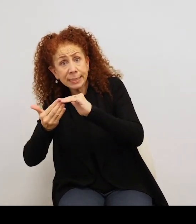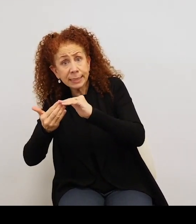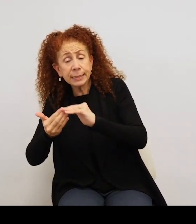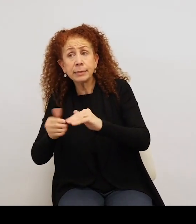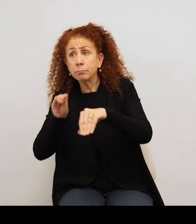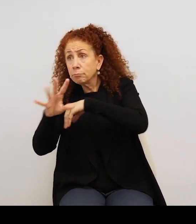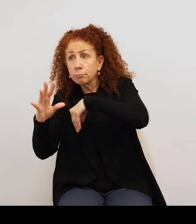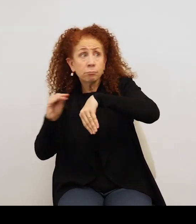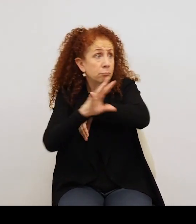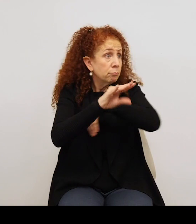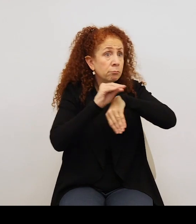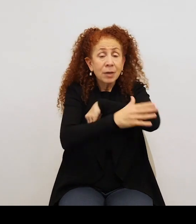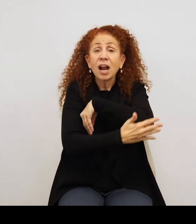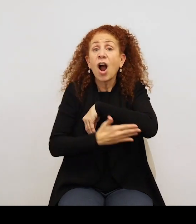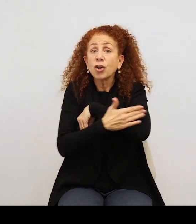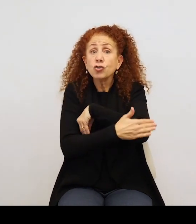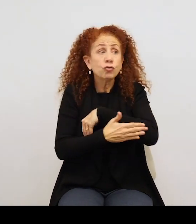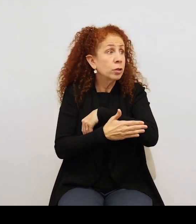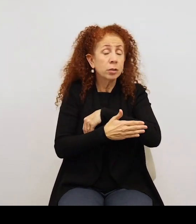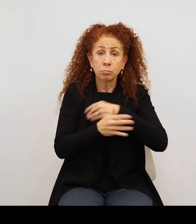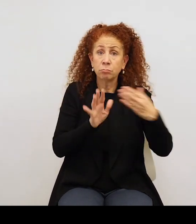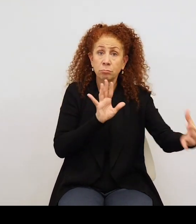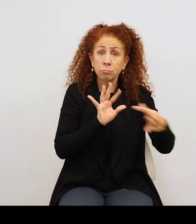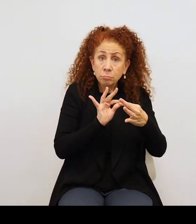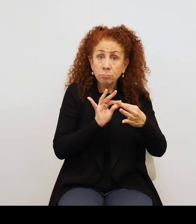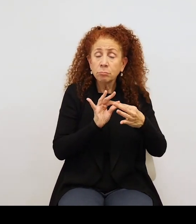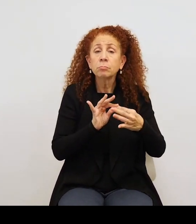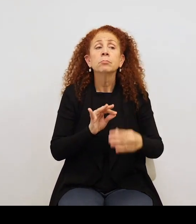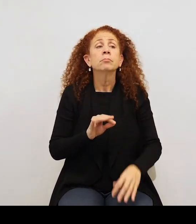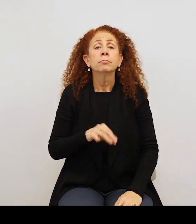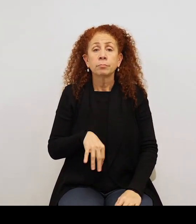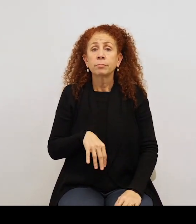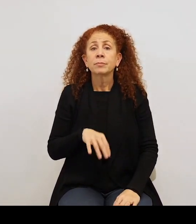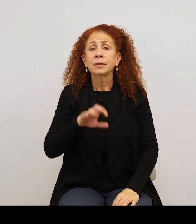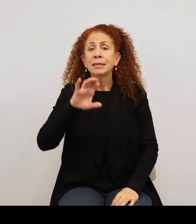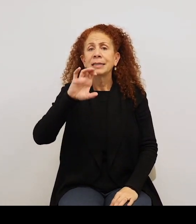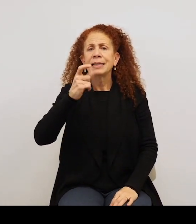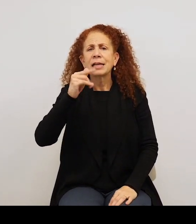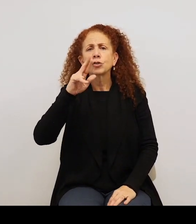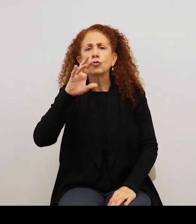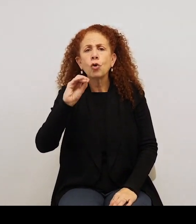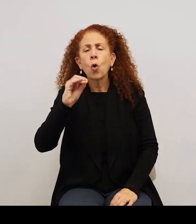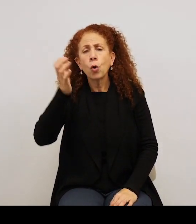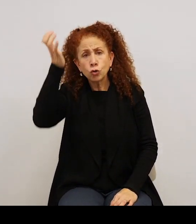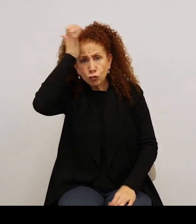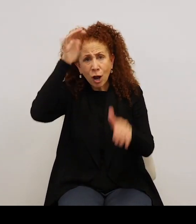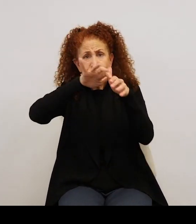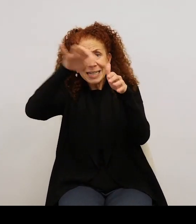that include the countryside, that include the electro-trash heaps in African cities, that include